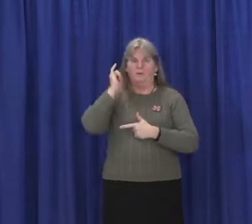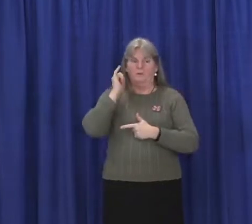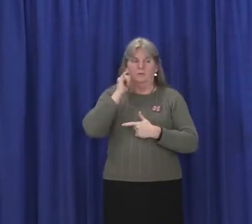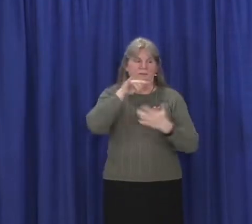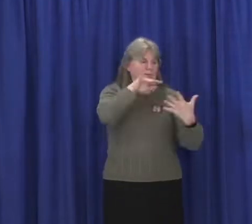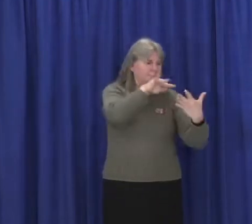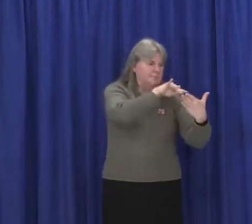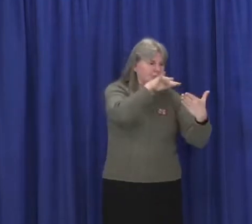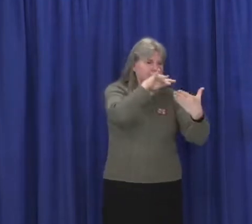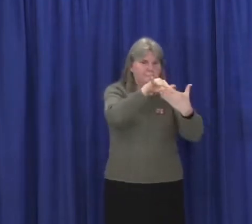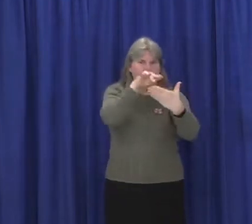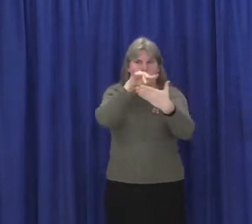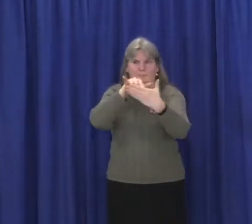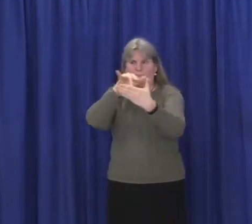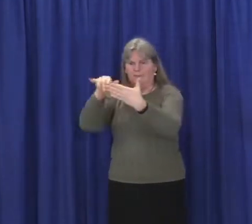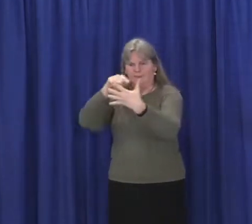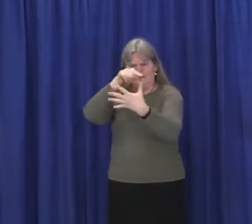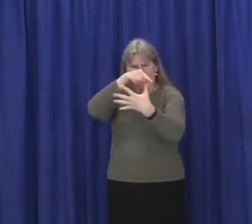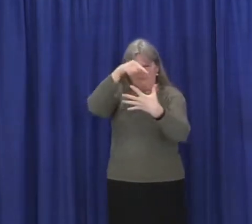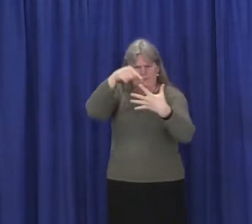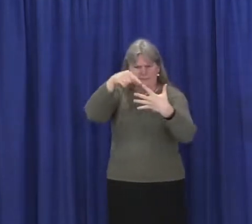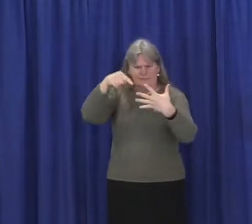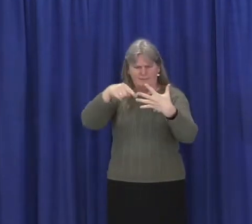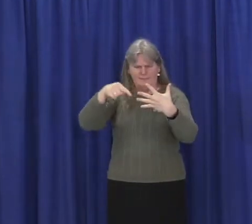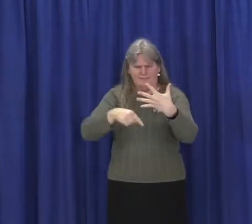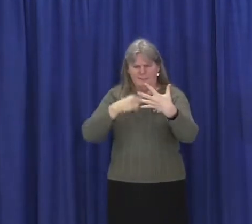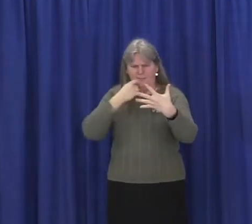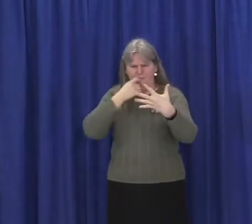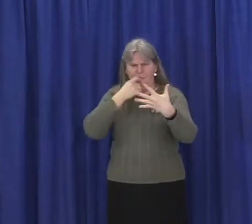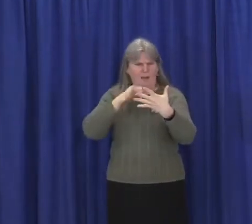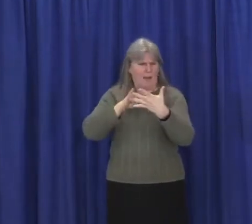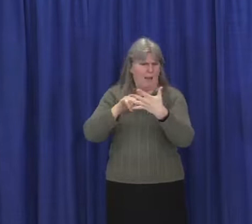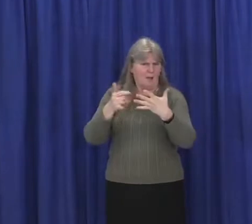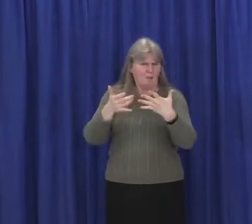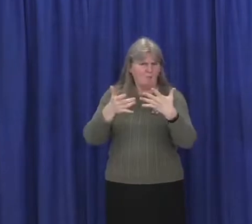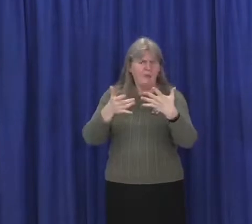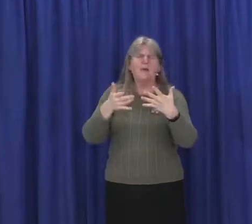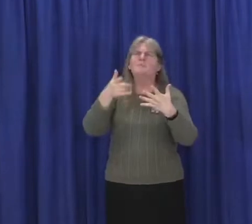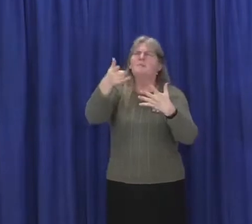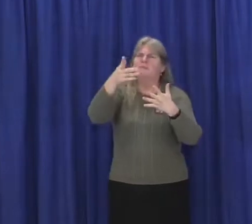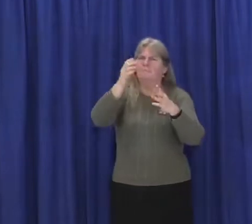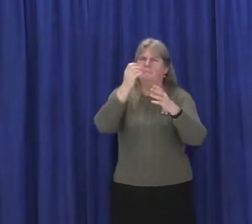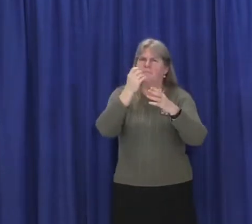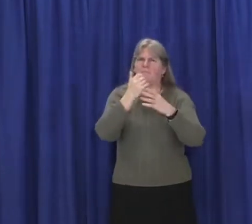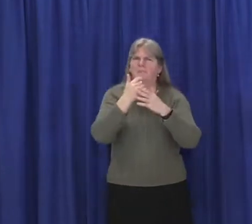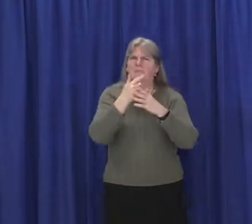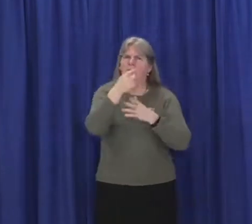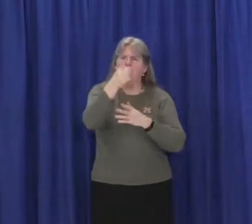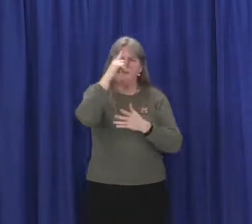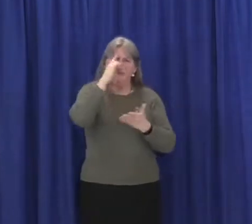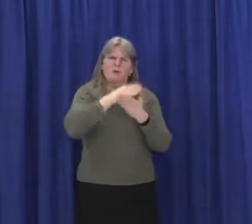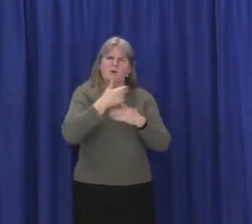indicators that I have? It really helps people to think about when they visit their health care provider.